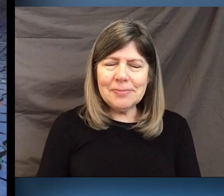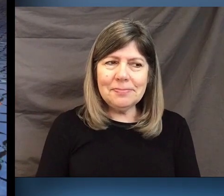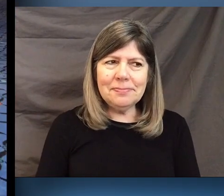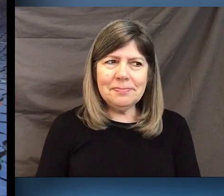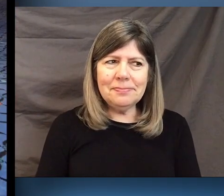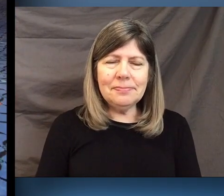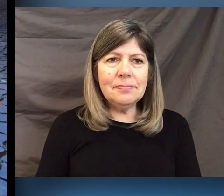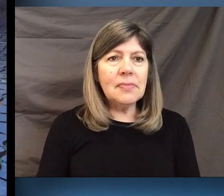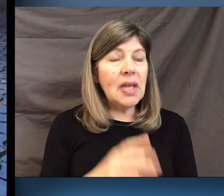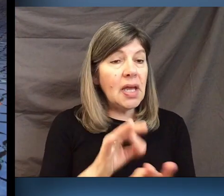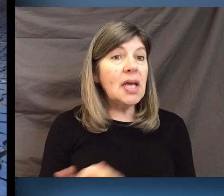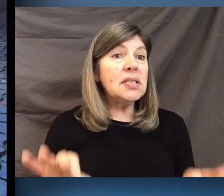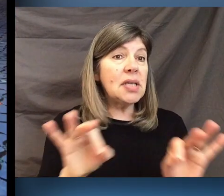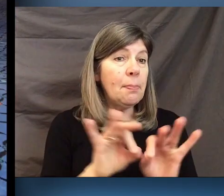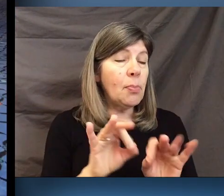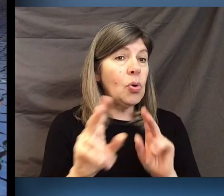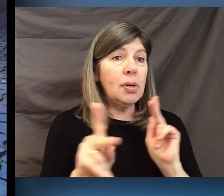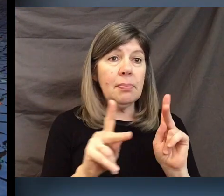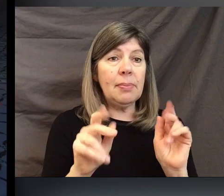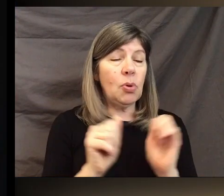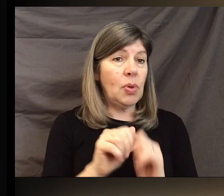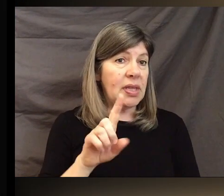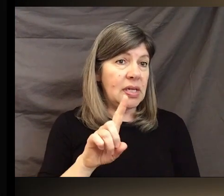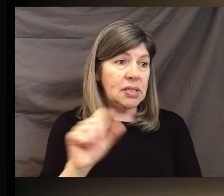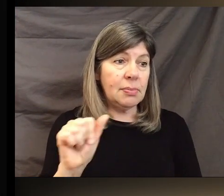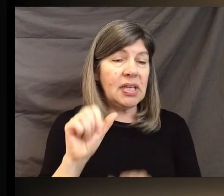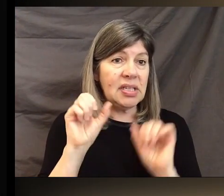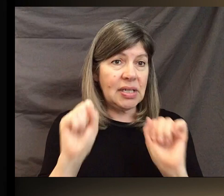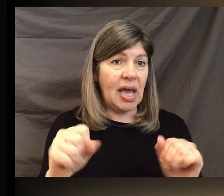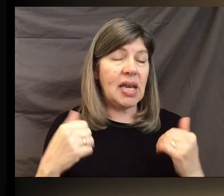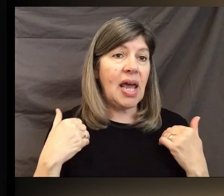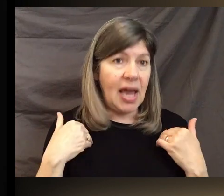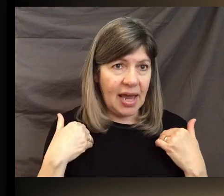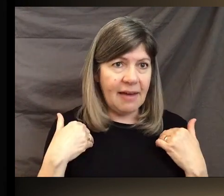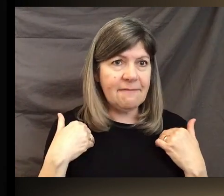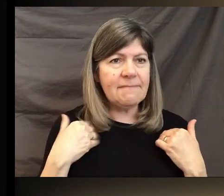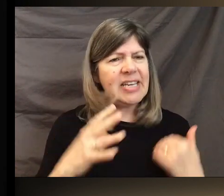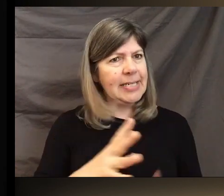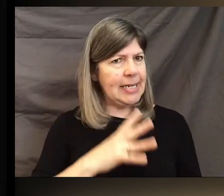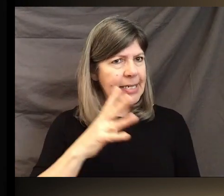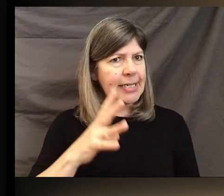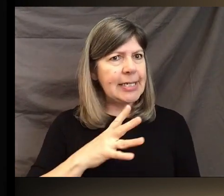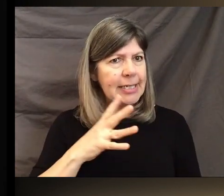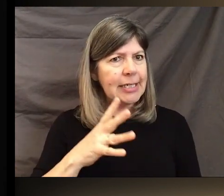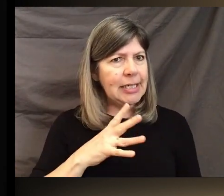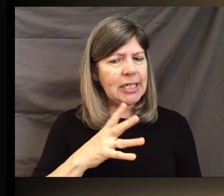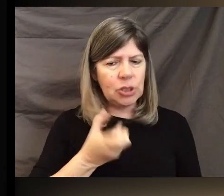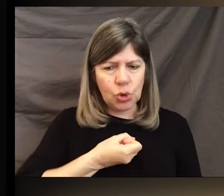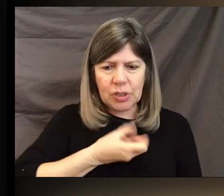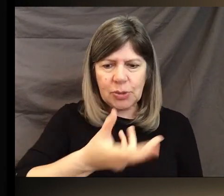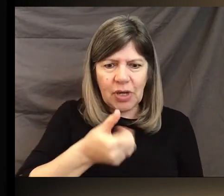It is important that people with disabilities can have the dignity to be able to express themselves,